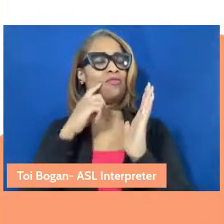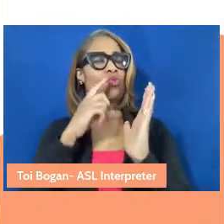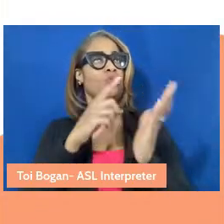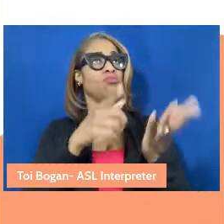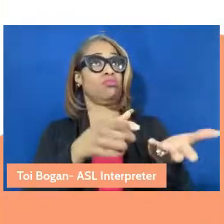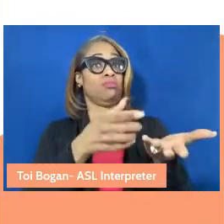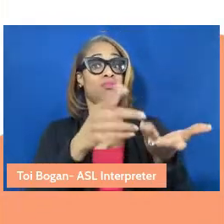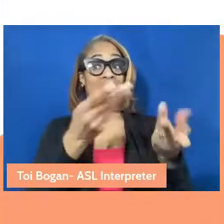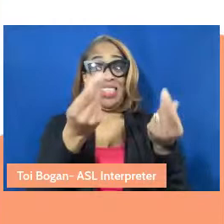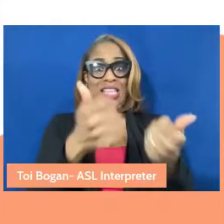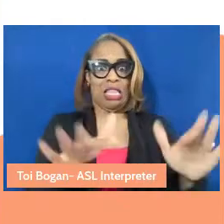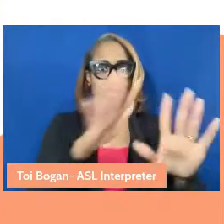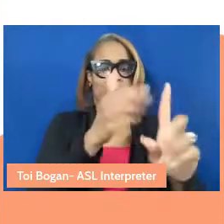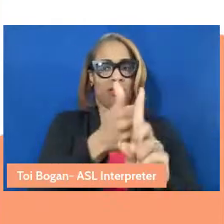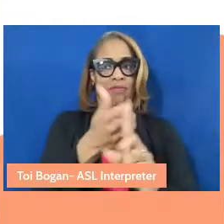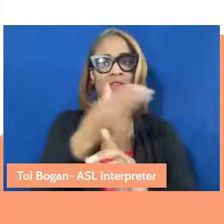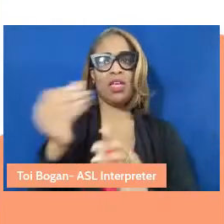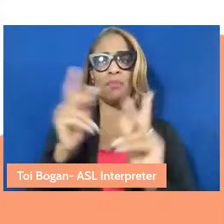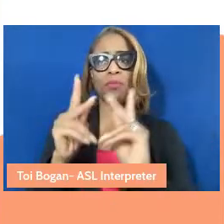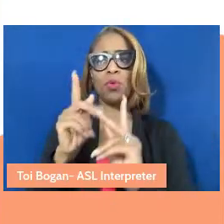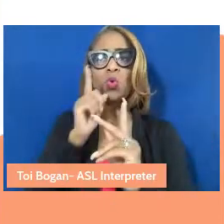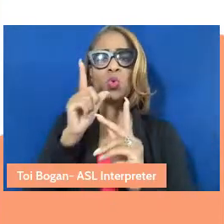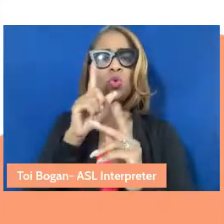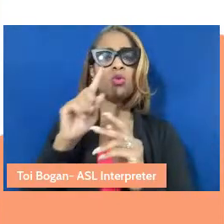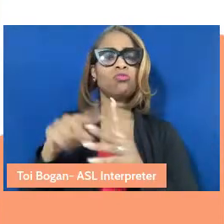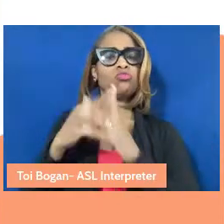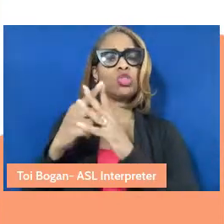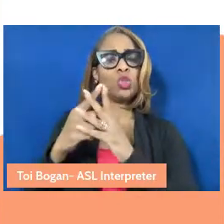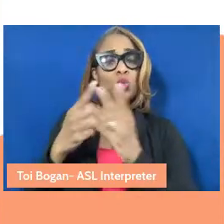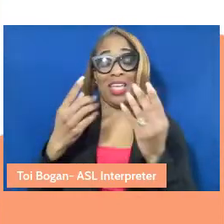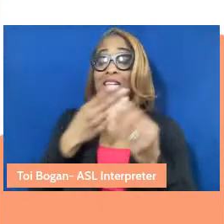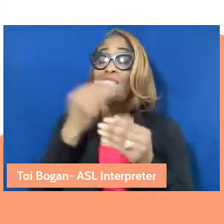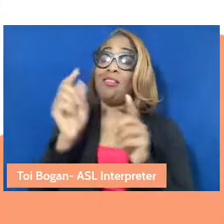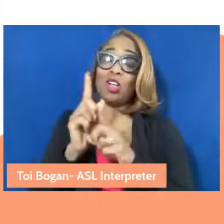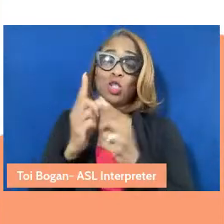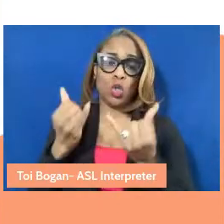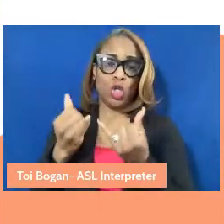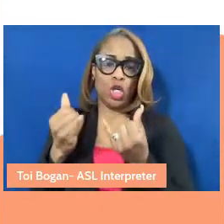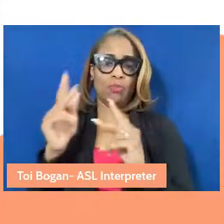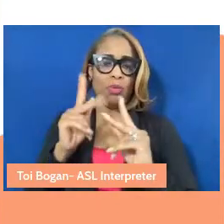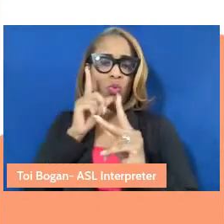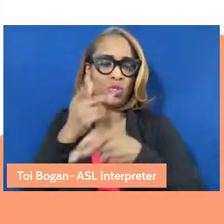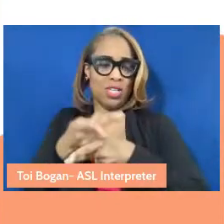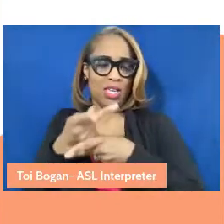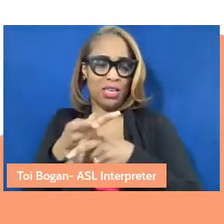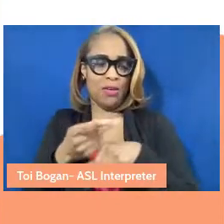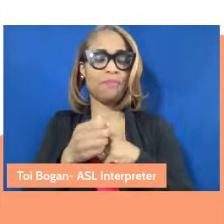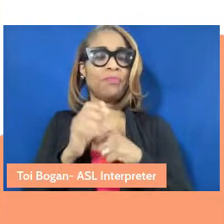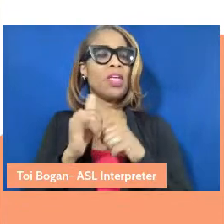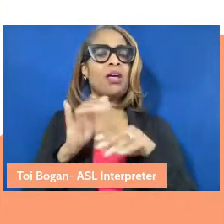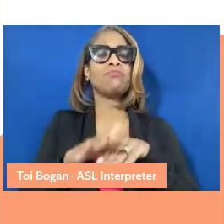who are its original and current caretakers. The land acknowledgement is a step toward truth